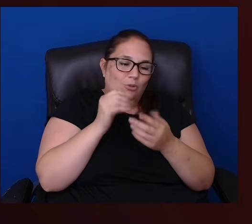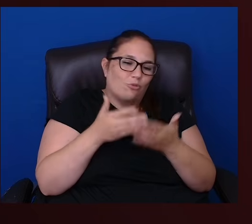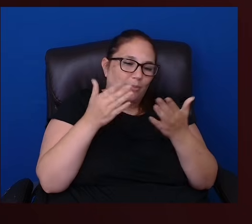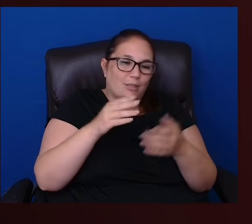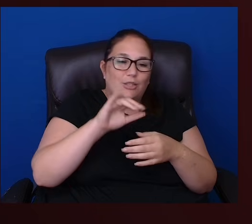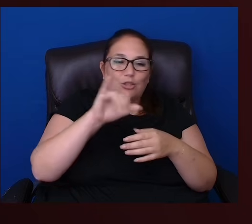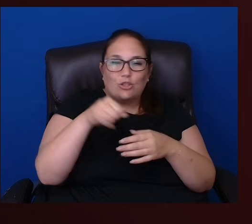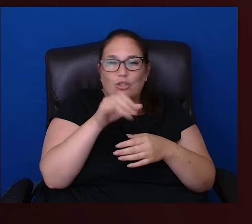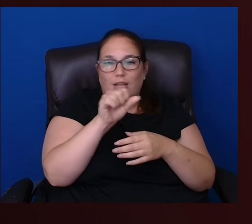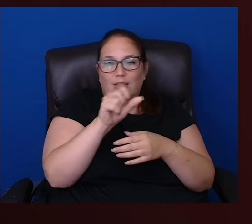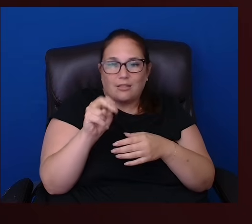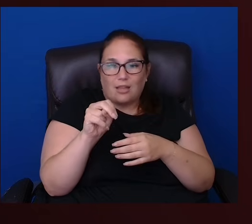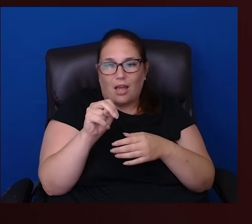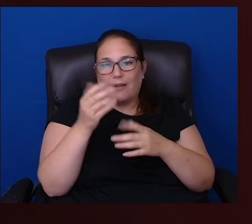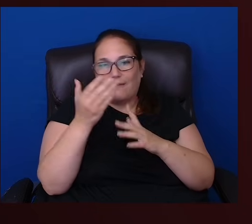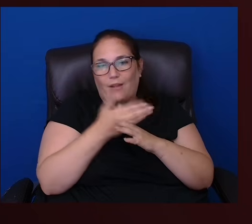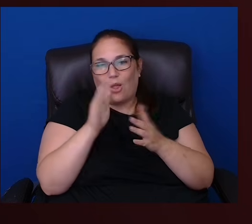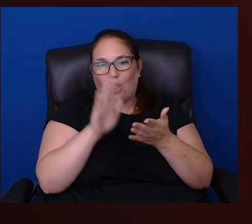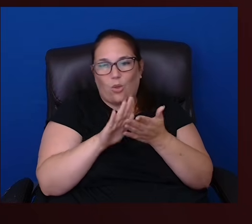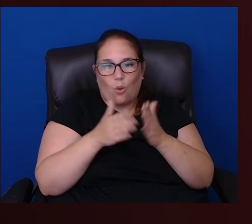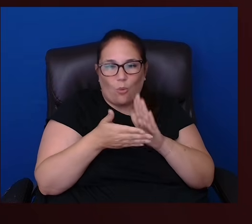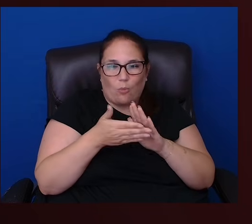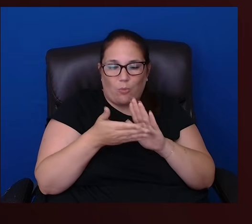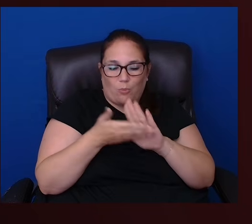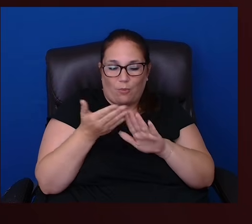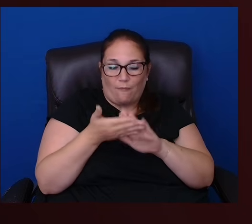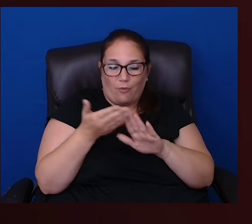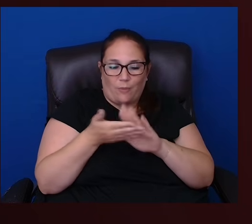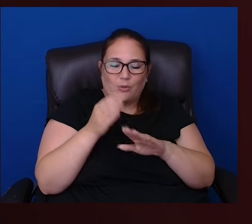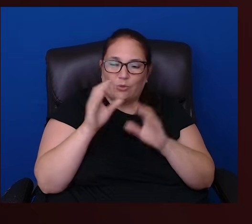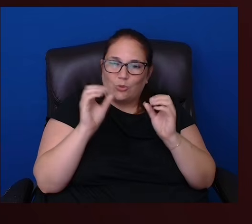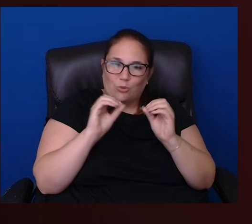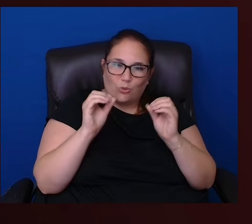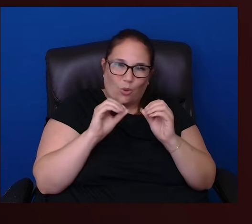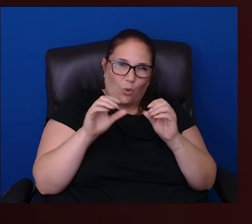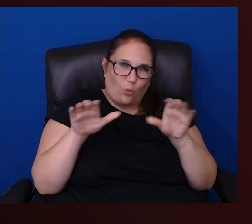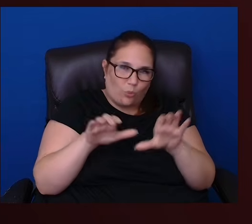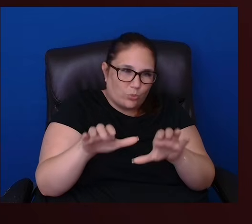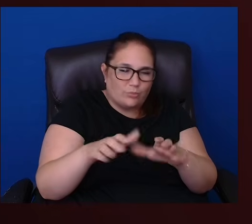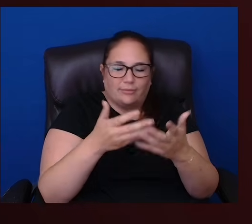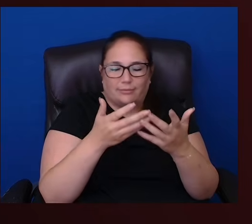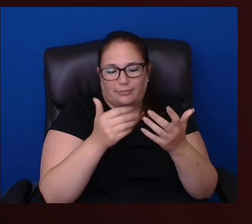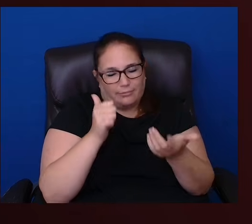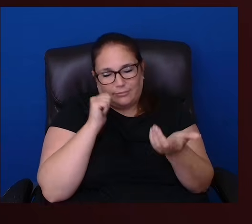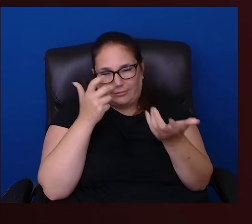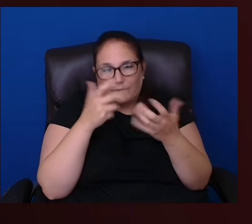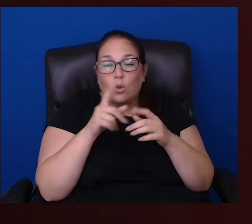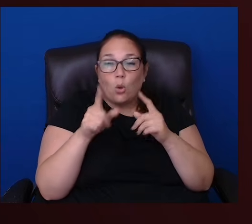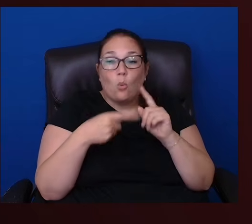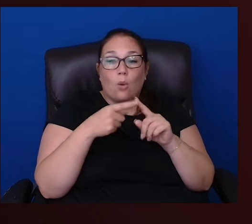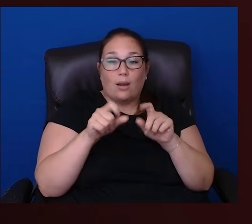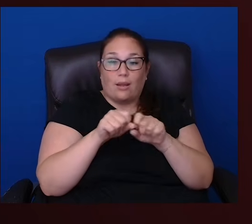low performance and no real vector database goodness. When I deploy to production,